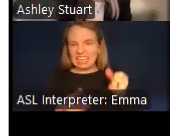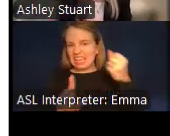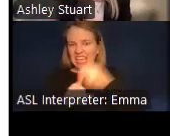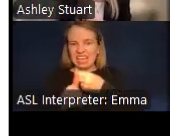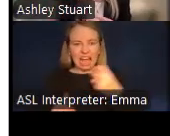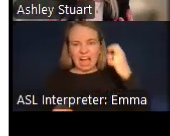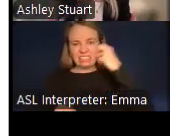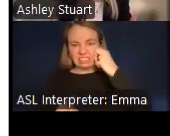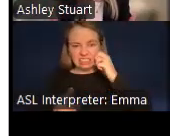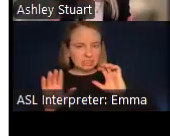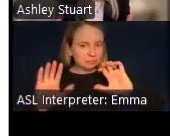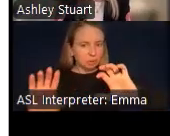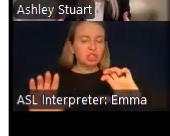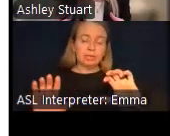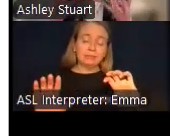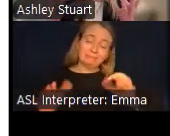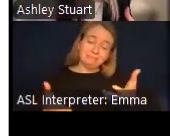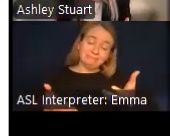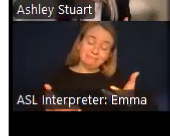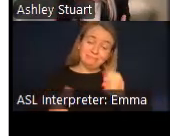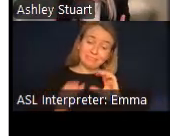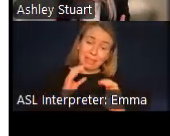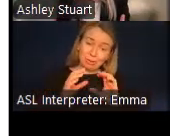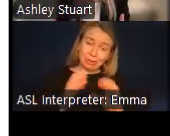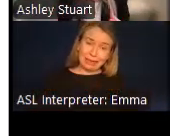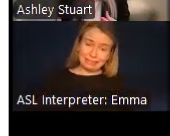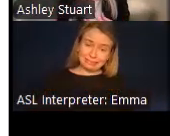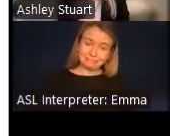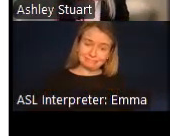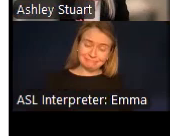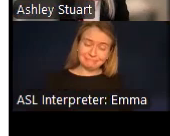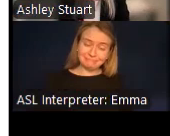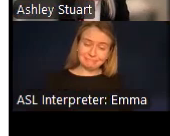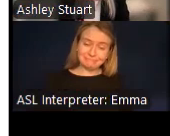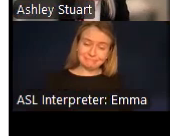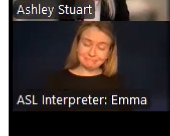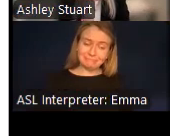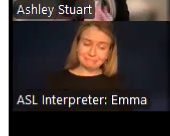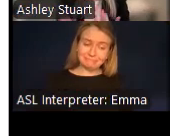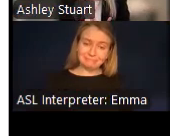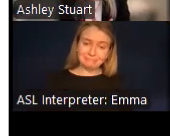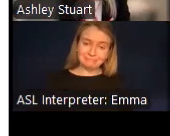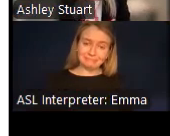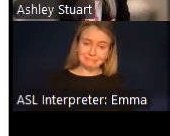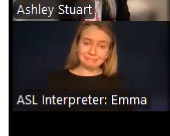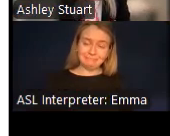pushing, are the child's way of communicating. That lack of